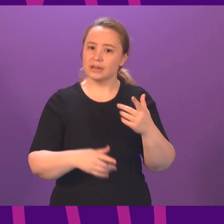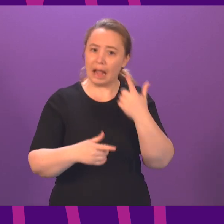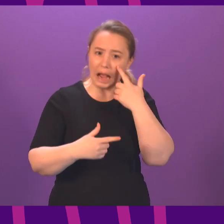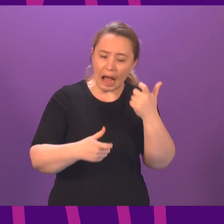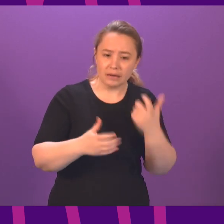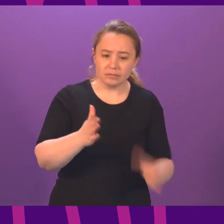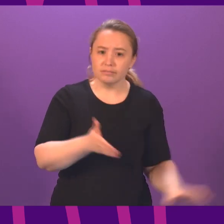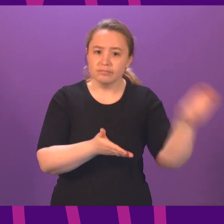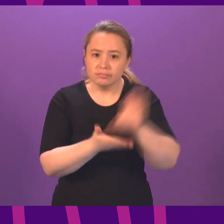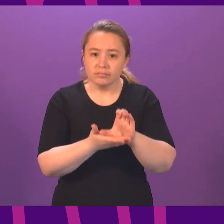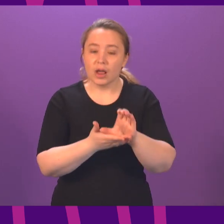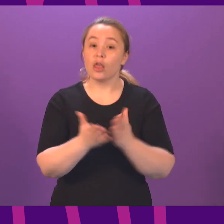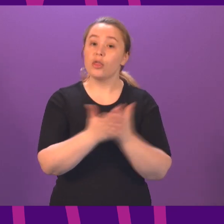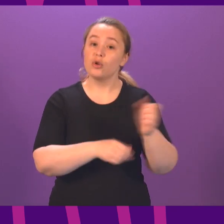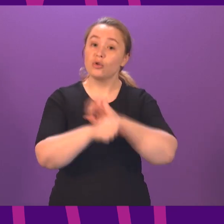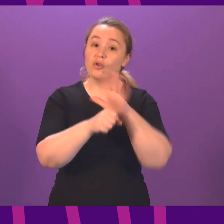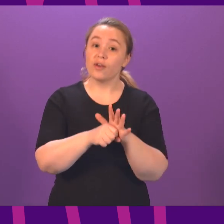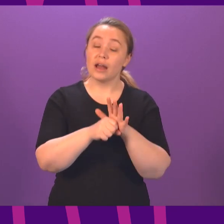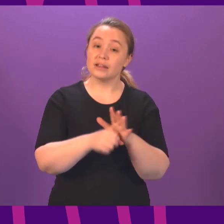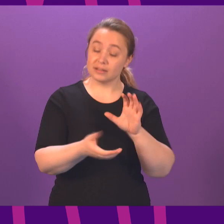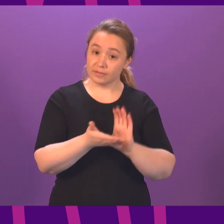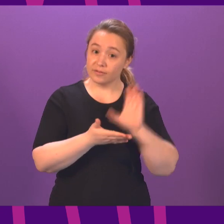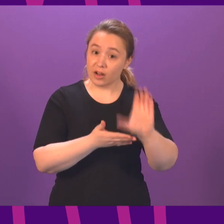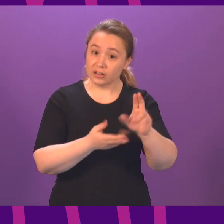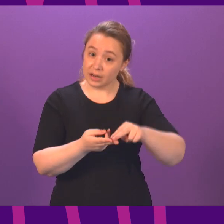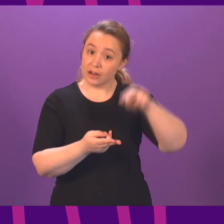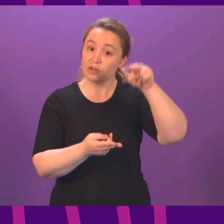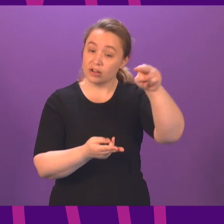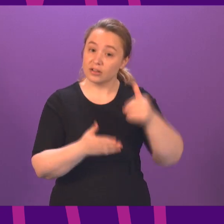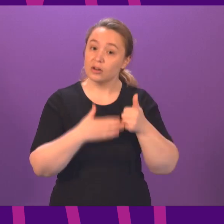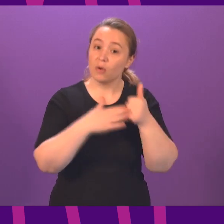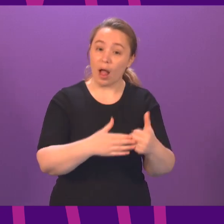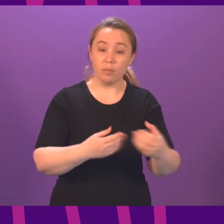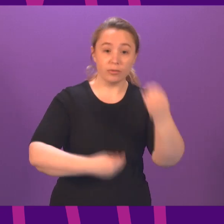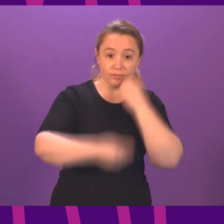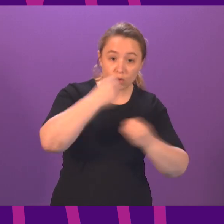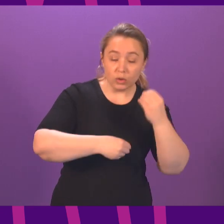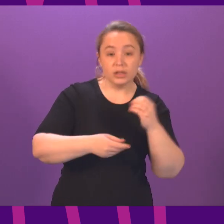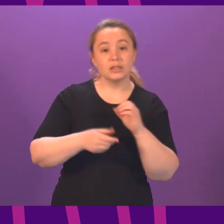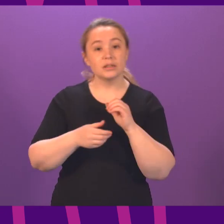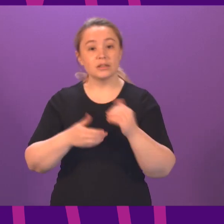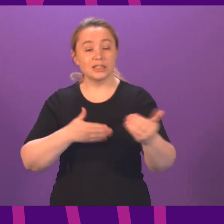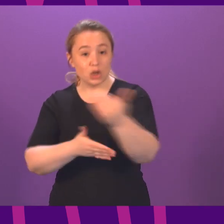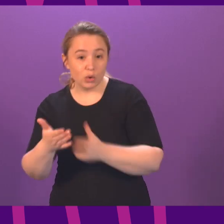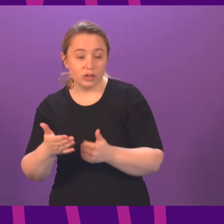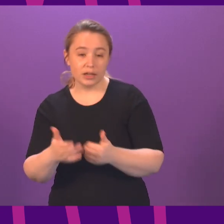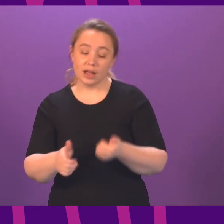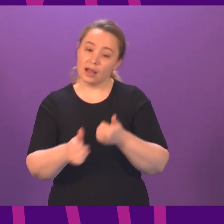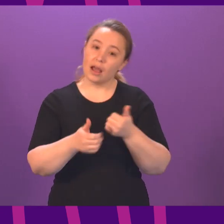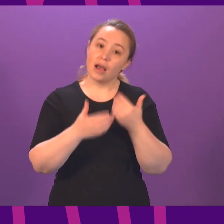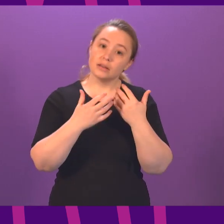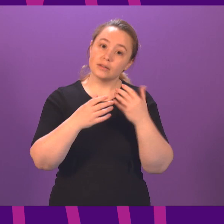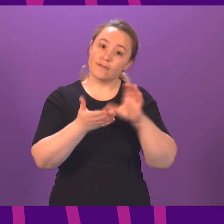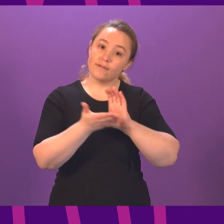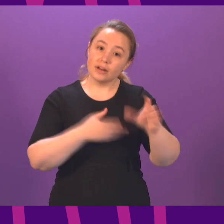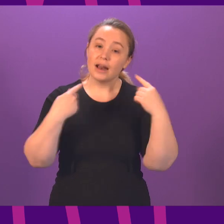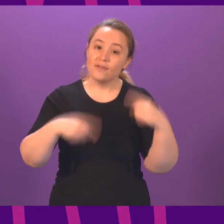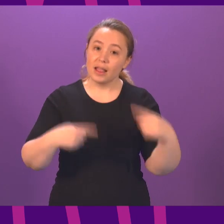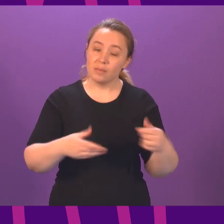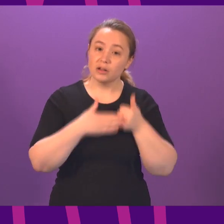tackle food insecurity and, specifically, to help people whose poverty is being exacerbated